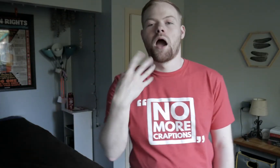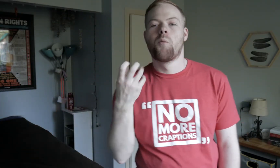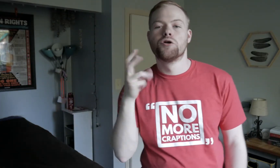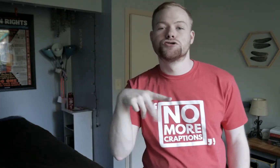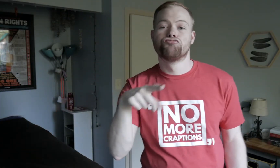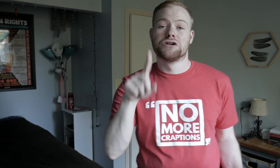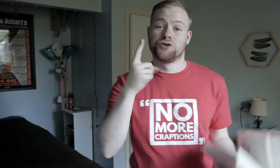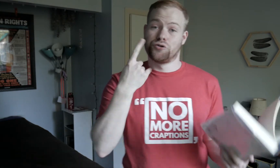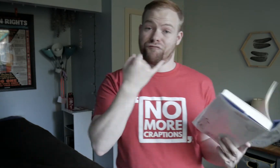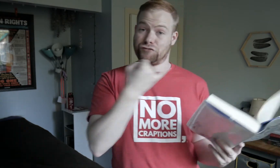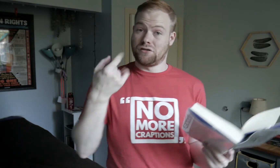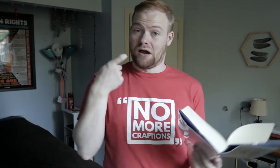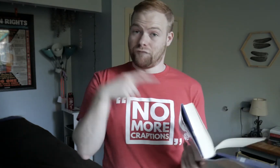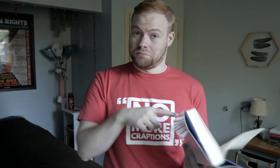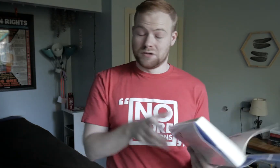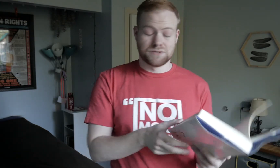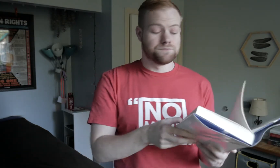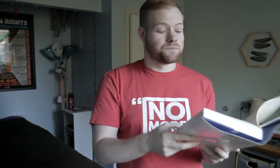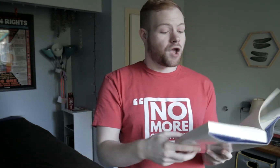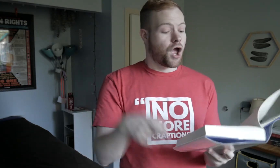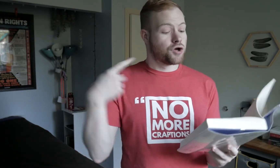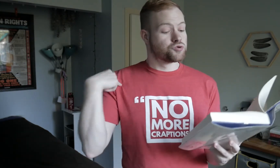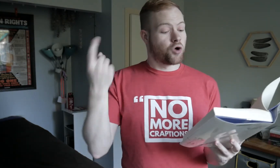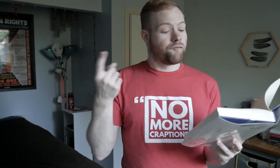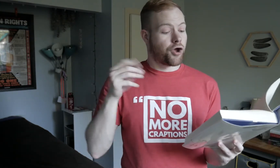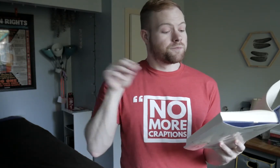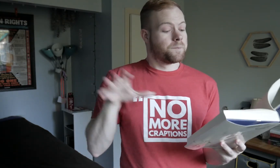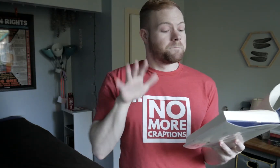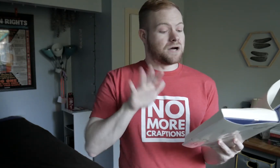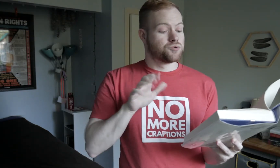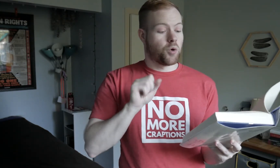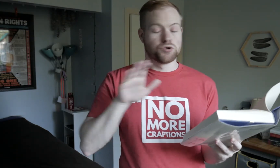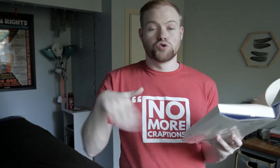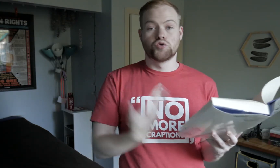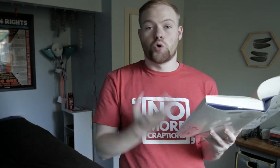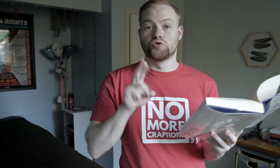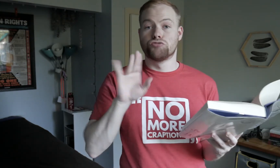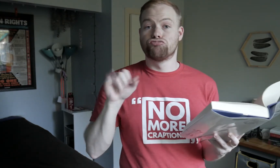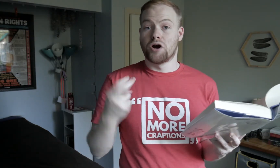I want to read you the first line from this. “So far, magical school was total rubbish.”